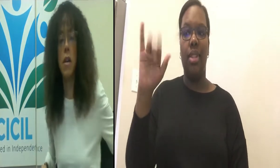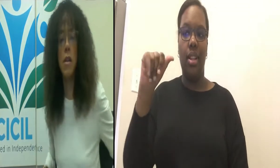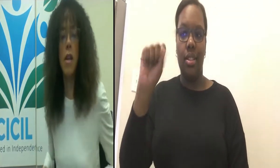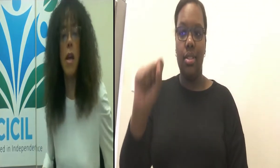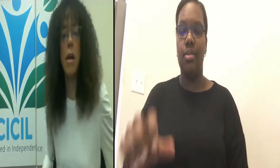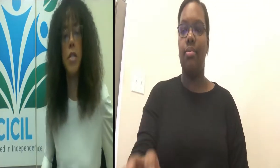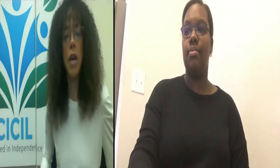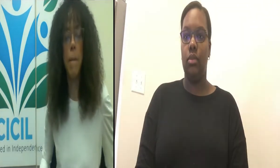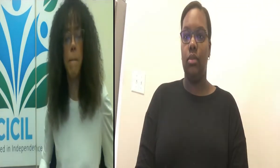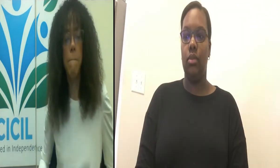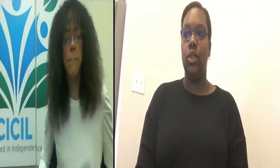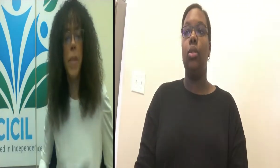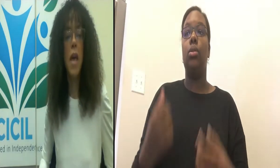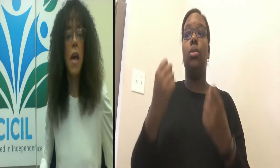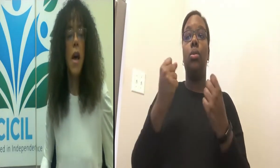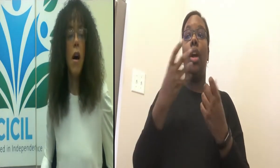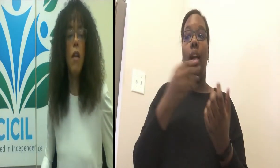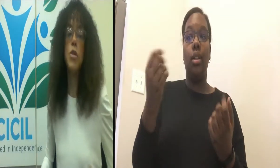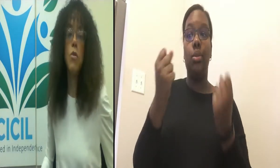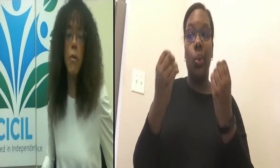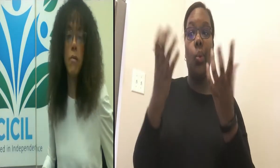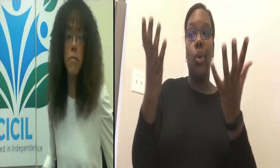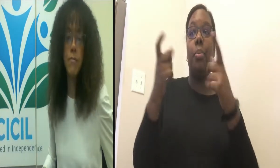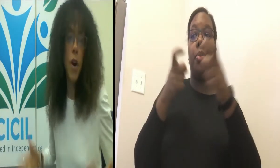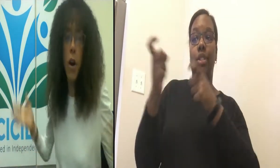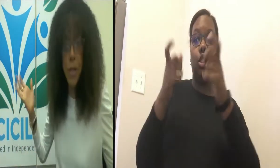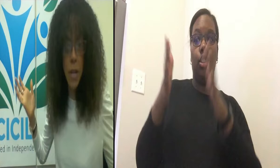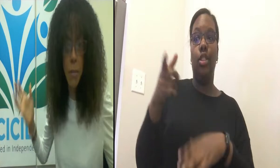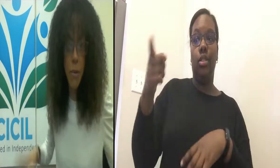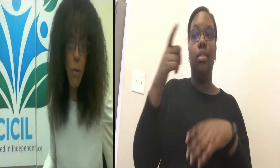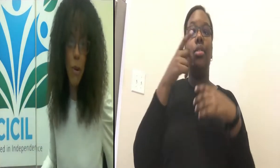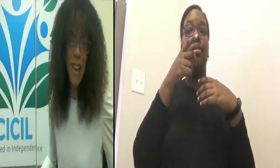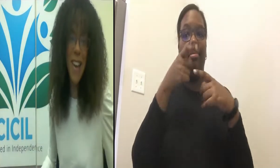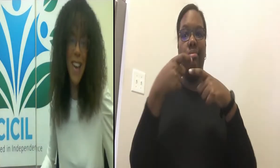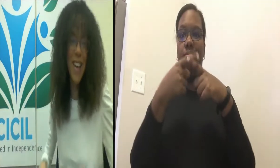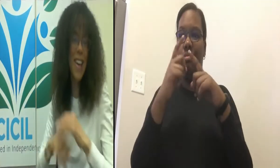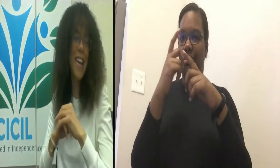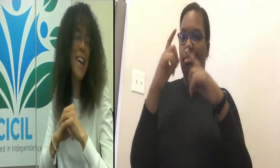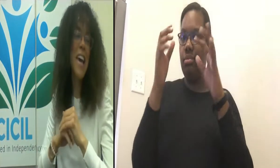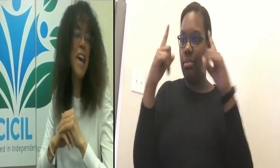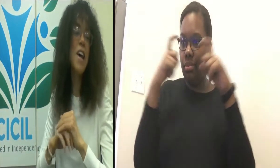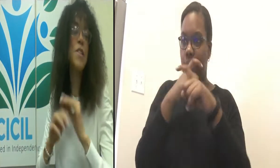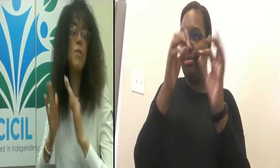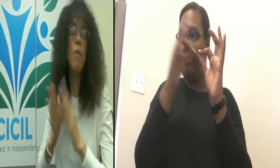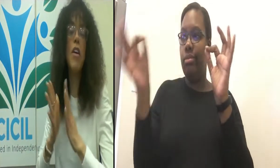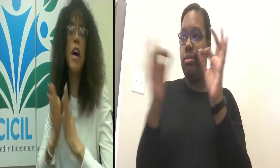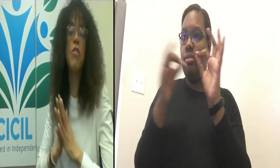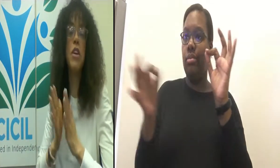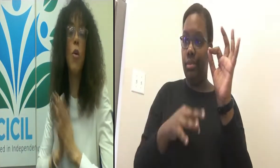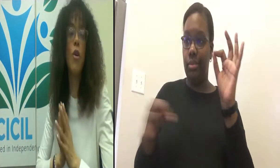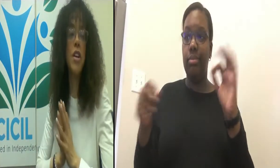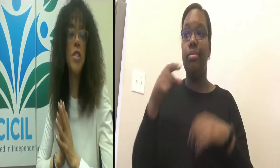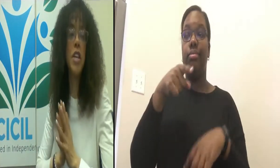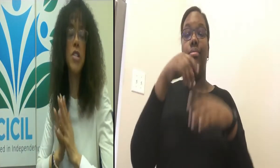difference. Know that difference. Very important. Second tip, also important all